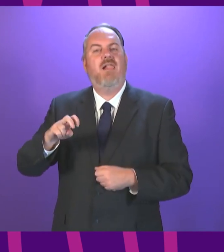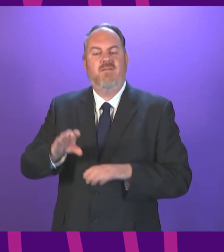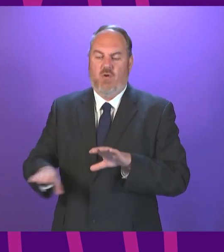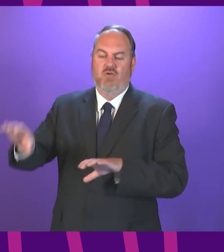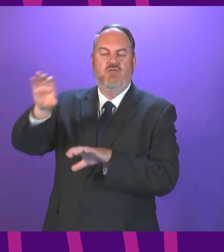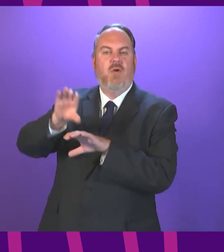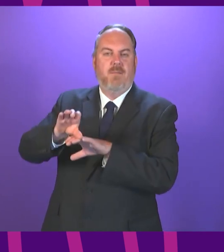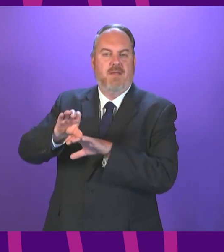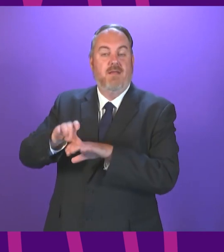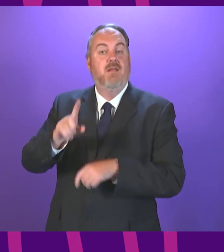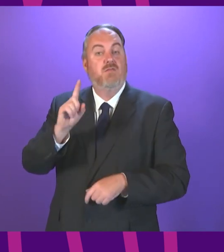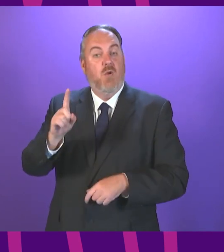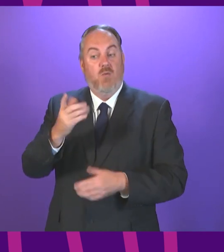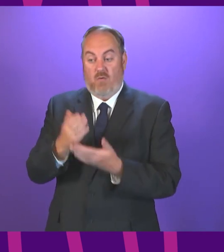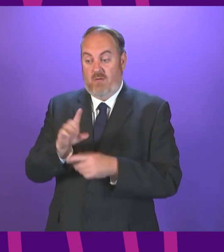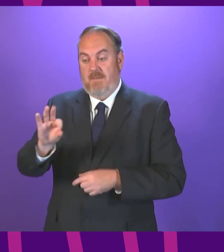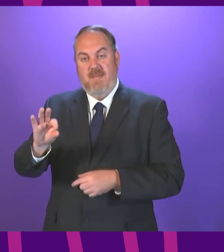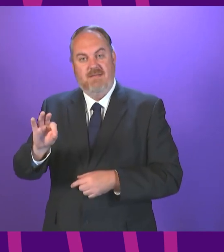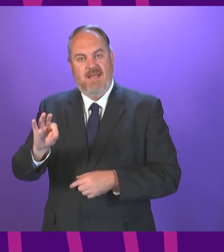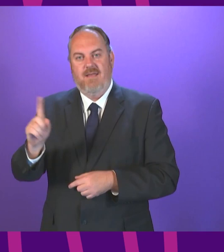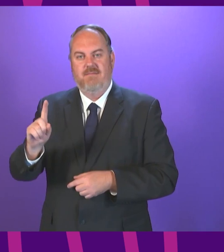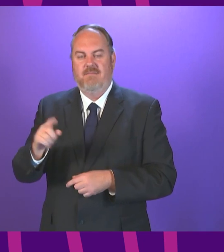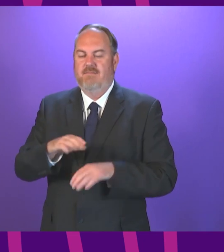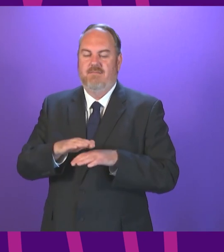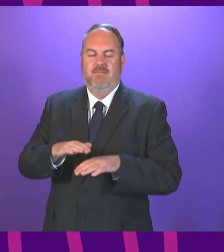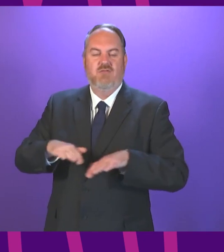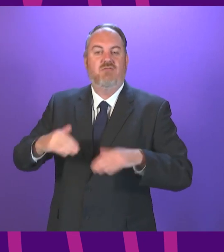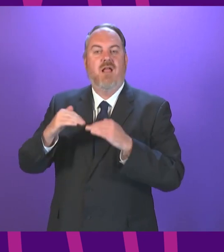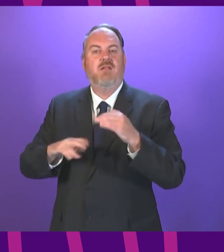from Monday, they will not count towards the total number of households, either.